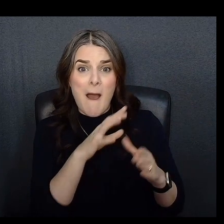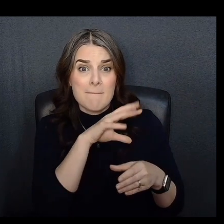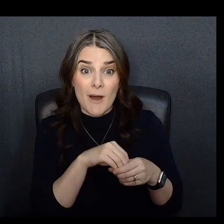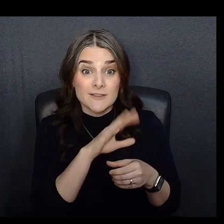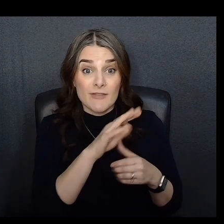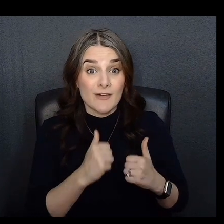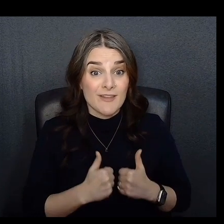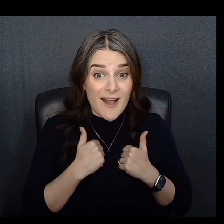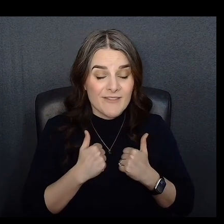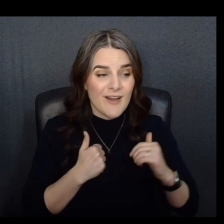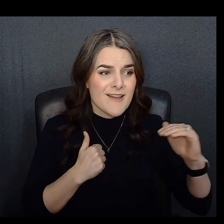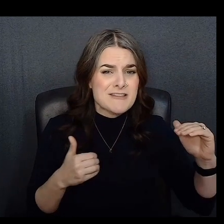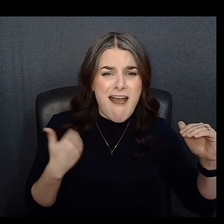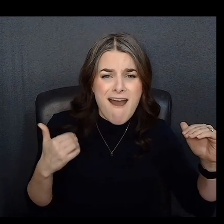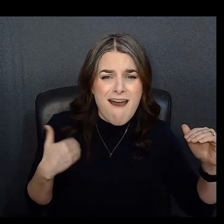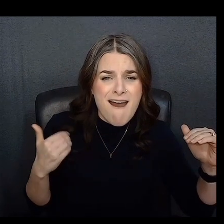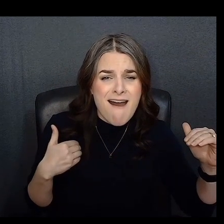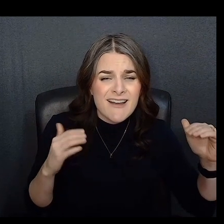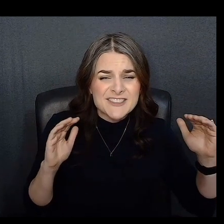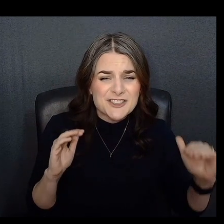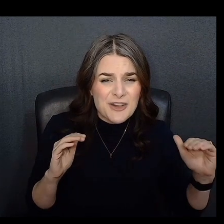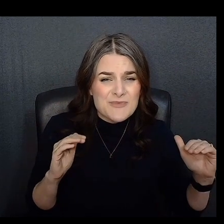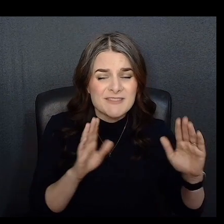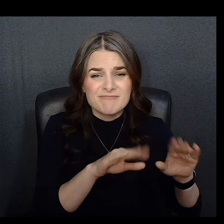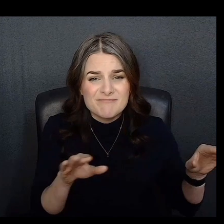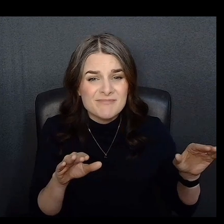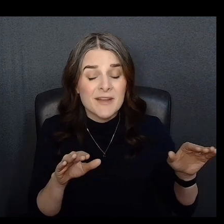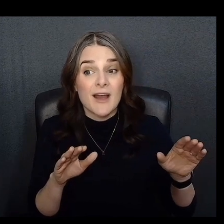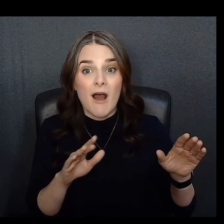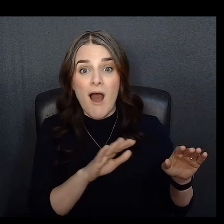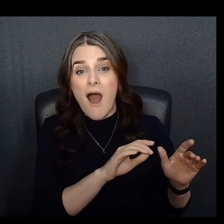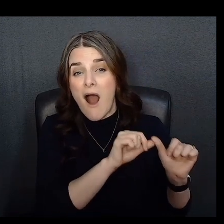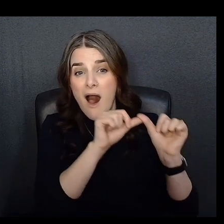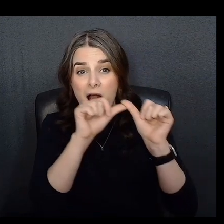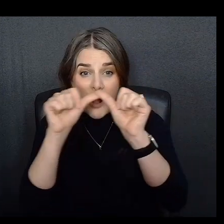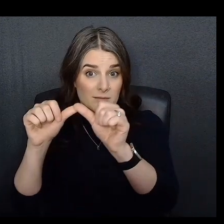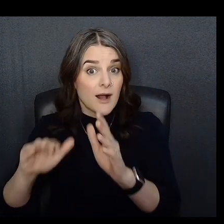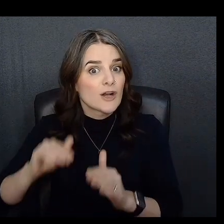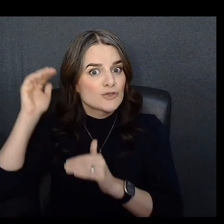all the way up to adults, and looking at some of the vocabulary that might